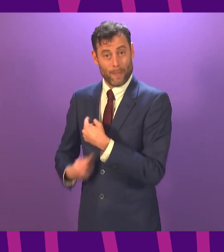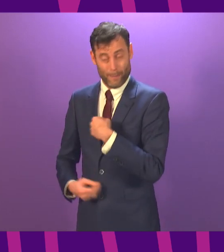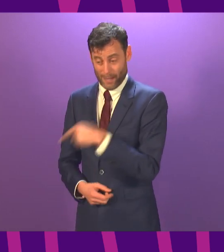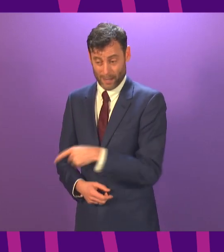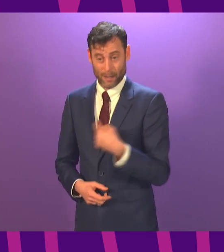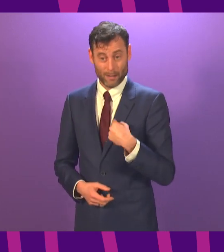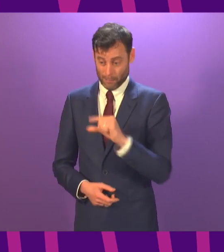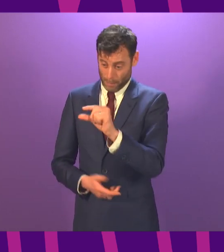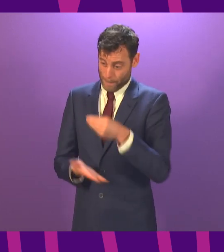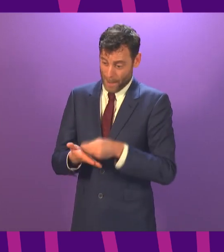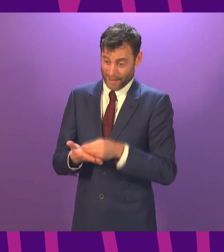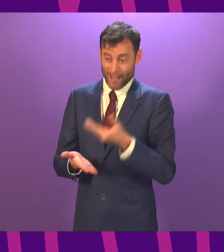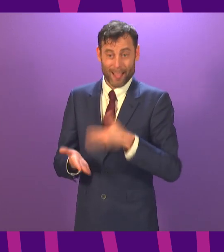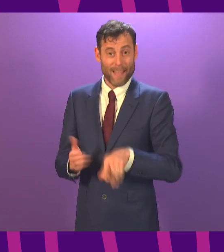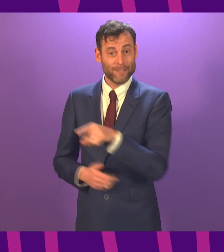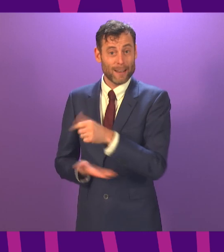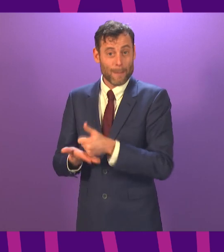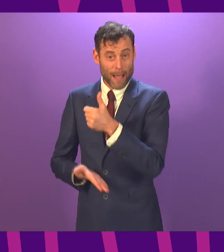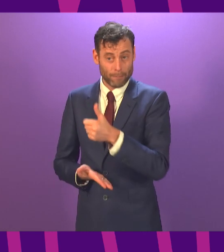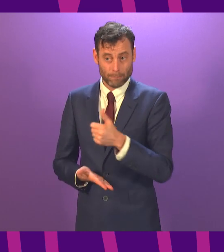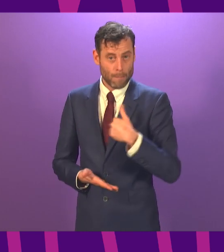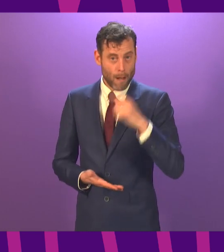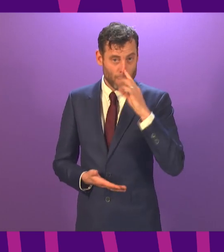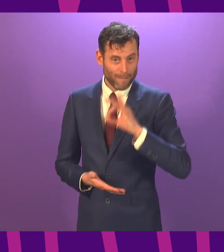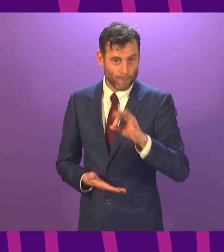bank with my rent due on January 1st and other bills”